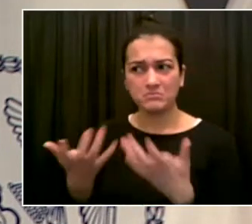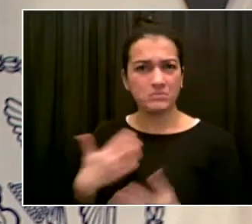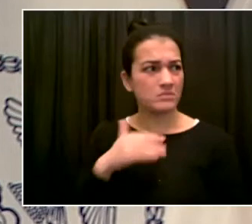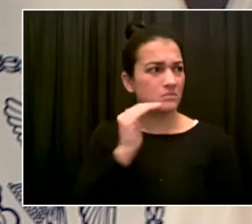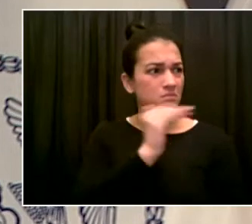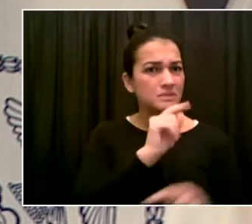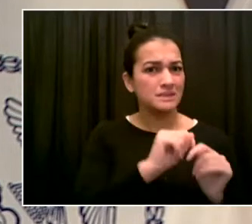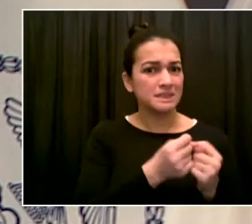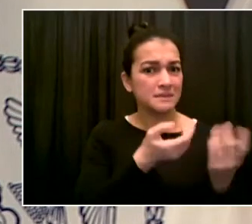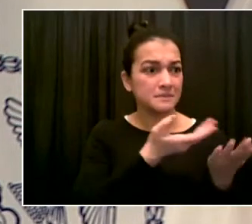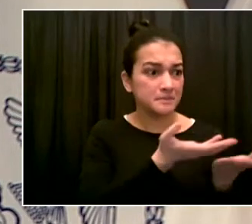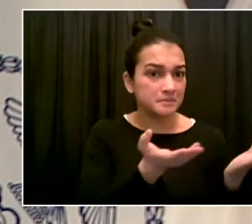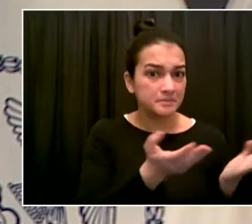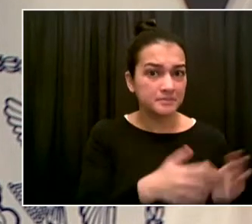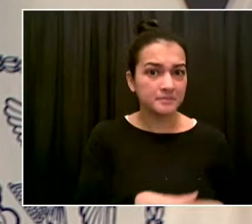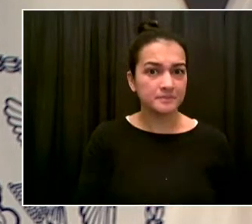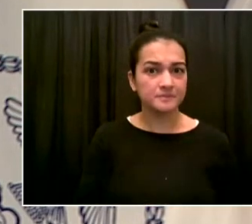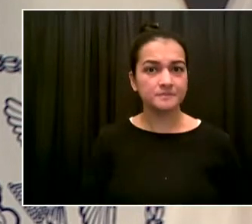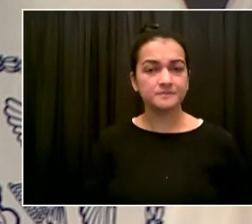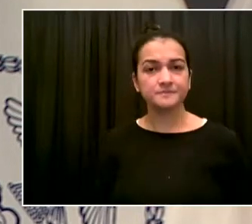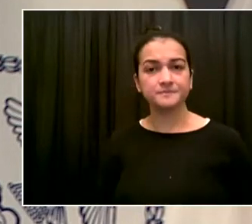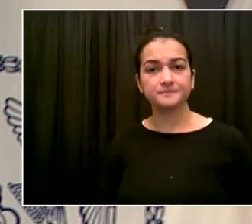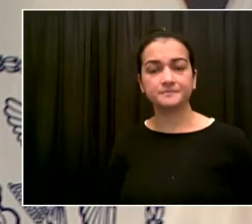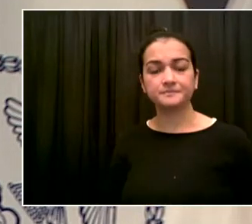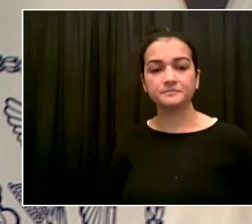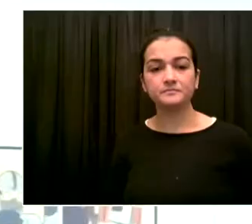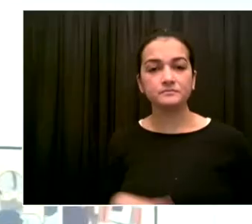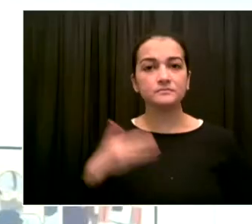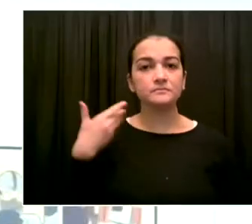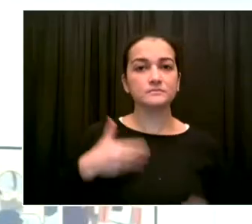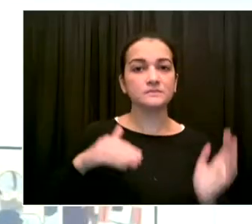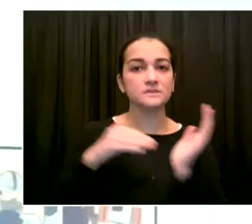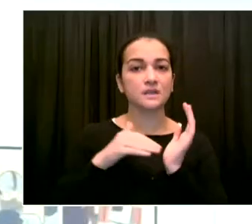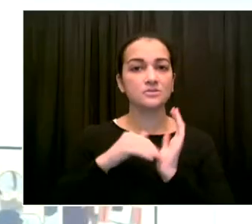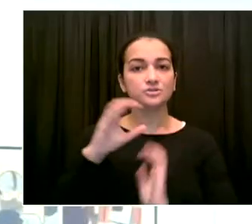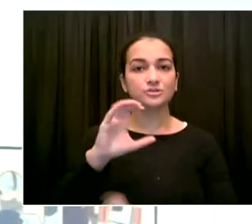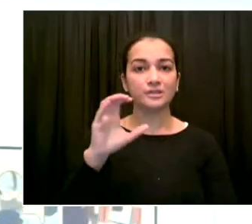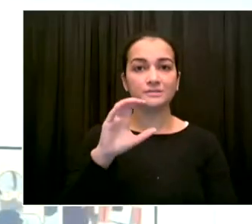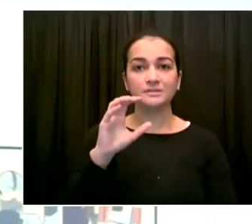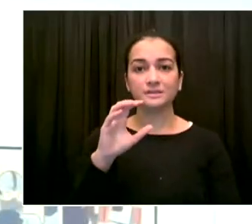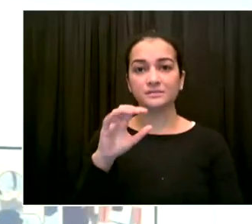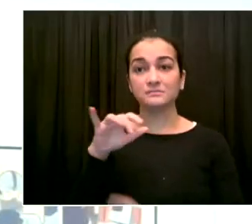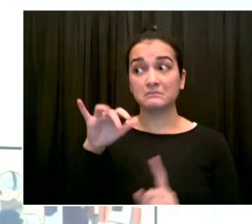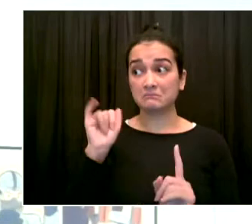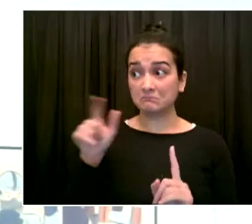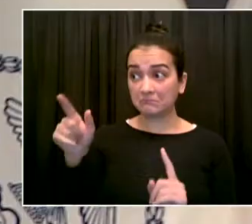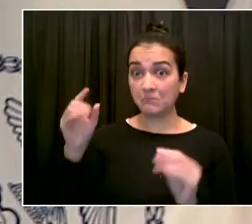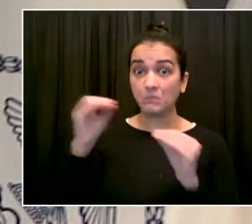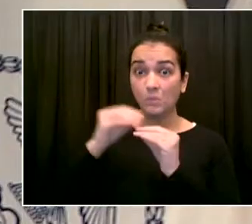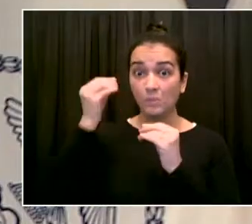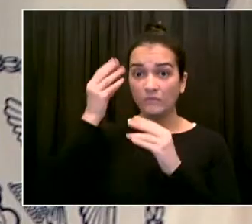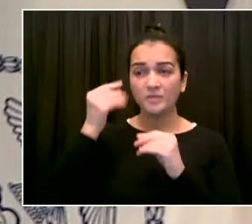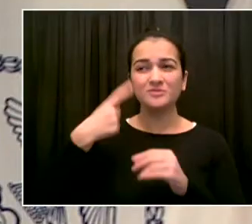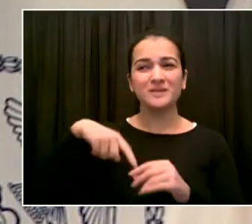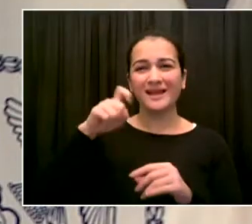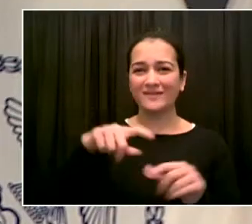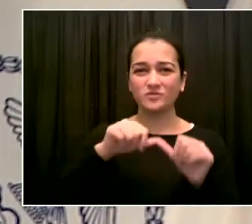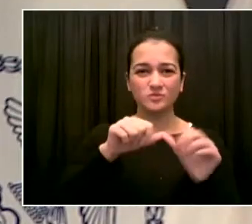HEARING OF THIS. ARE YOU AWARE OF THIS OR ANY COMMENT? I DON'T HAVE ANY OTHER